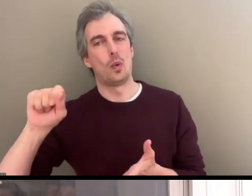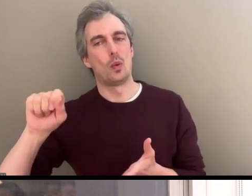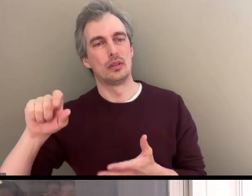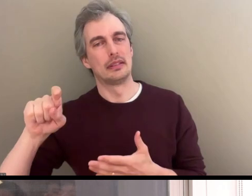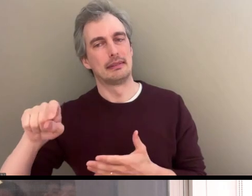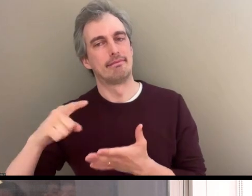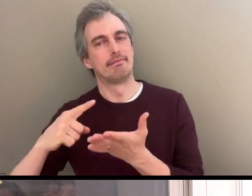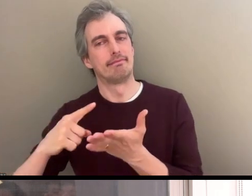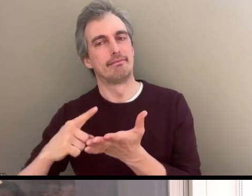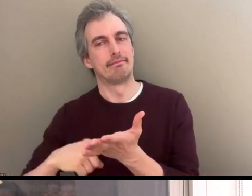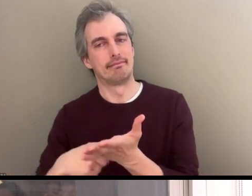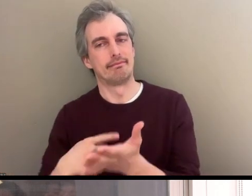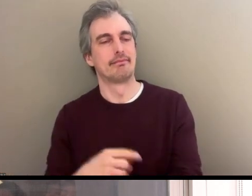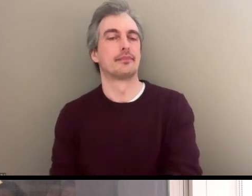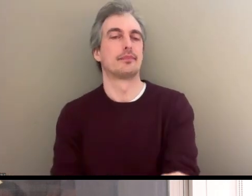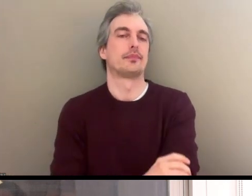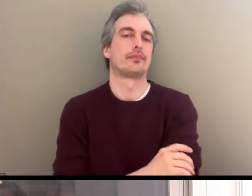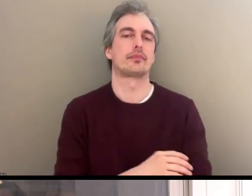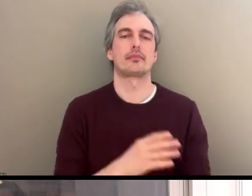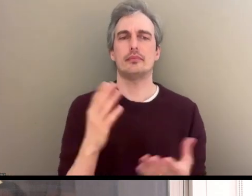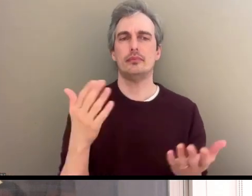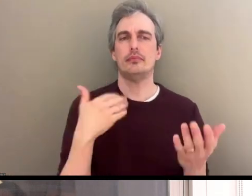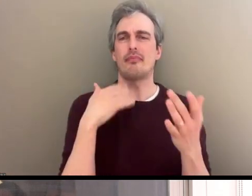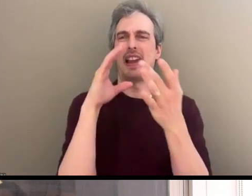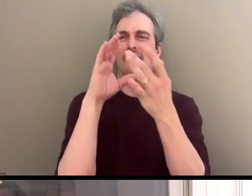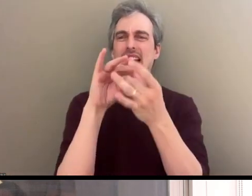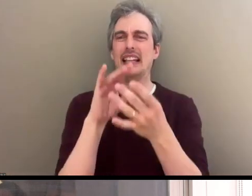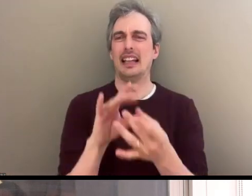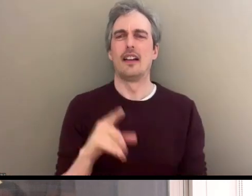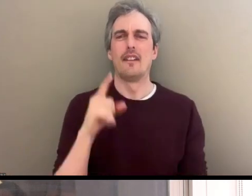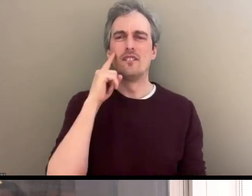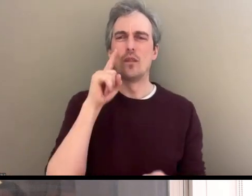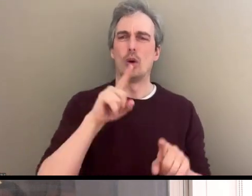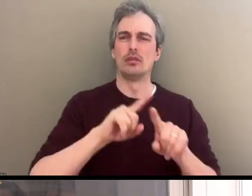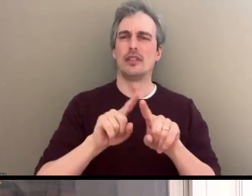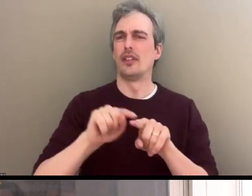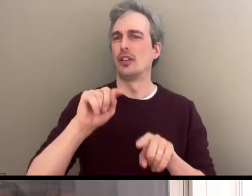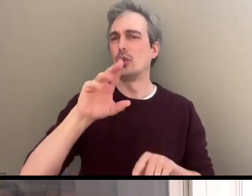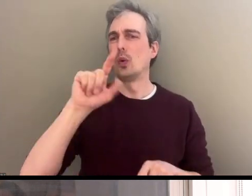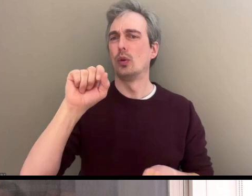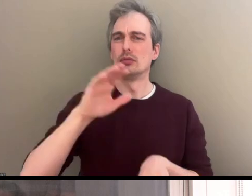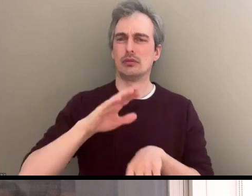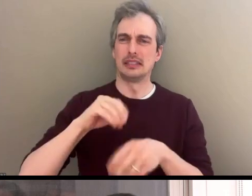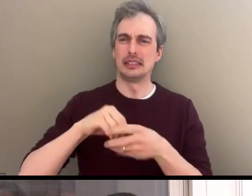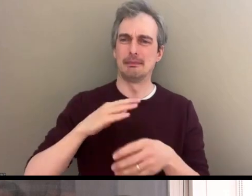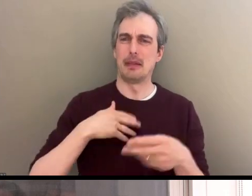The slides have been made sure that they are accessible. But without further ado, we have Q&A now.